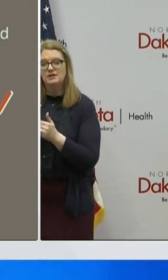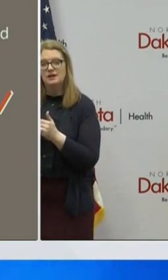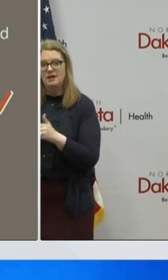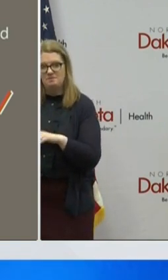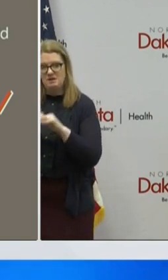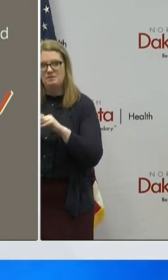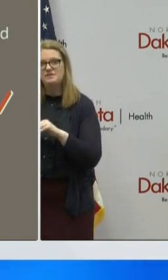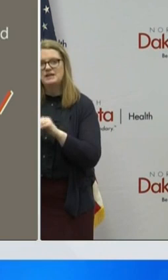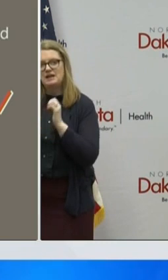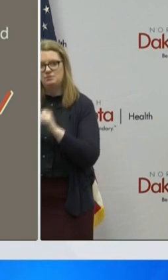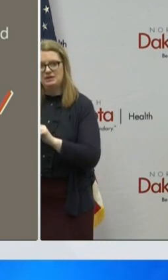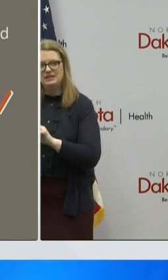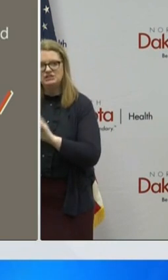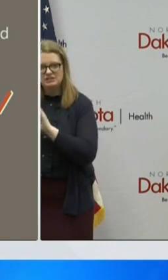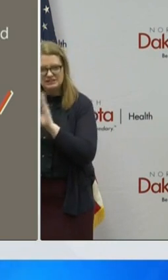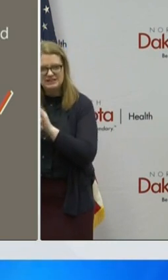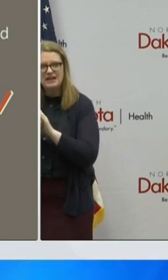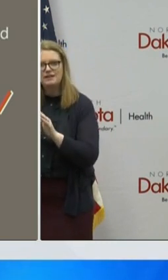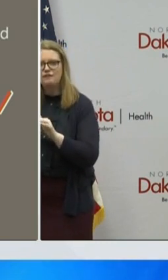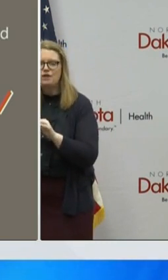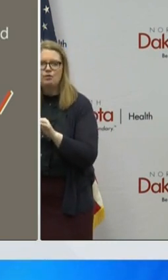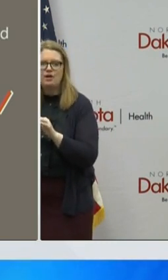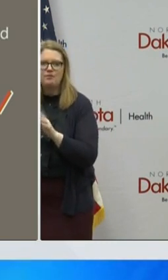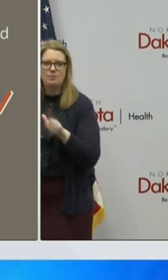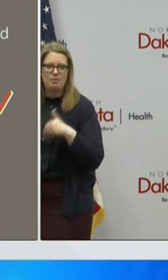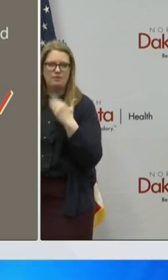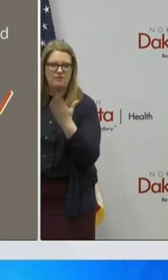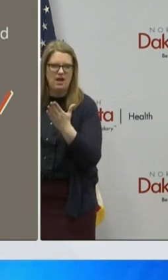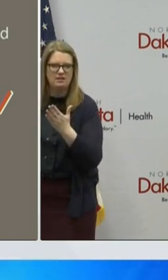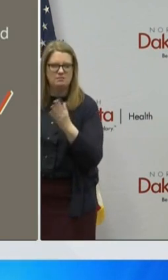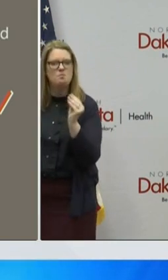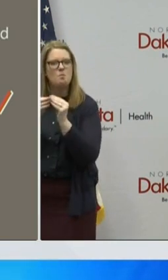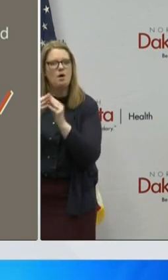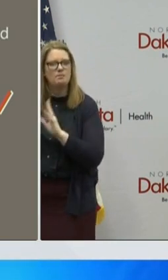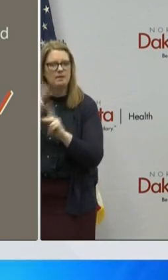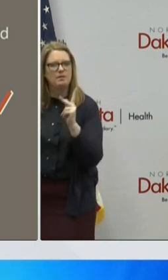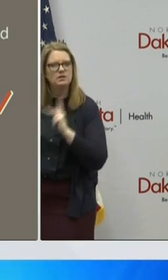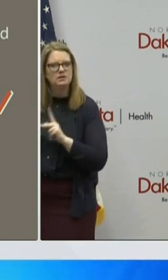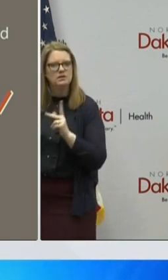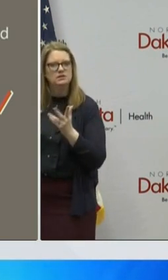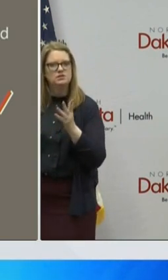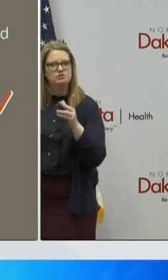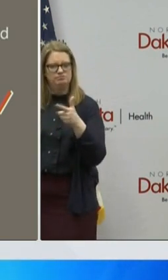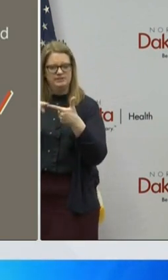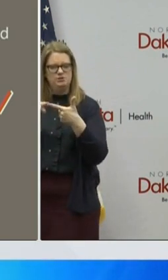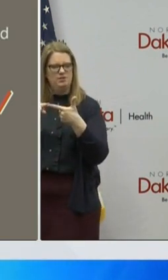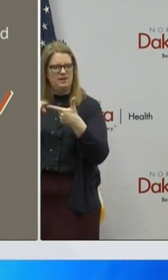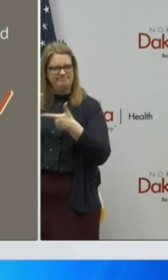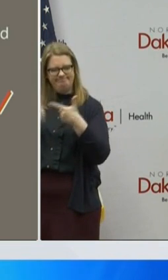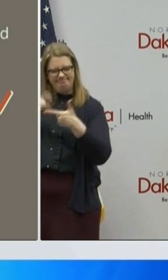ANNOUNCED IS THEY WERE GOING TO PUT 500 PEOPLE TO 1,000 CONTACT TRACING PEOPLE ON THE FIELD, A MINIMUM OF 10 PER STATE